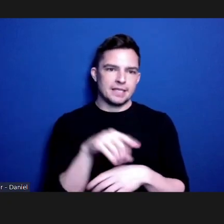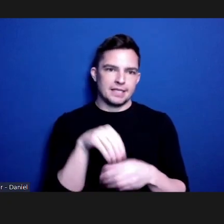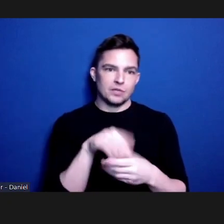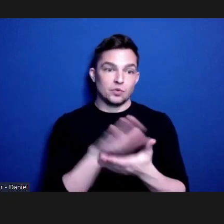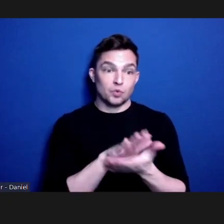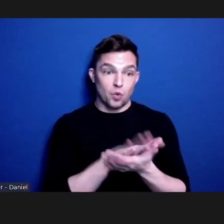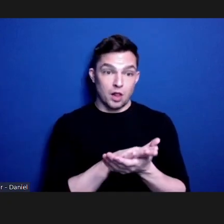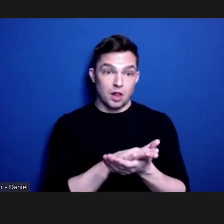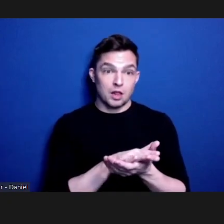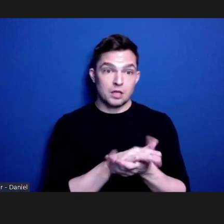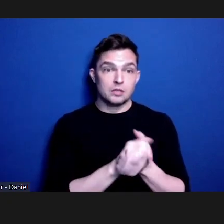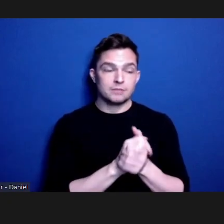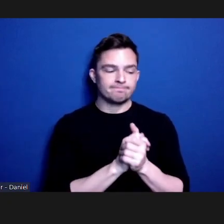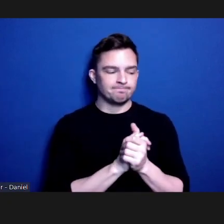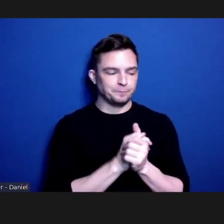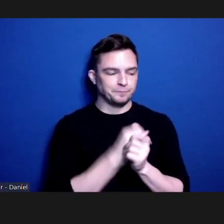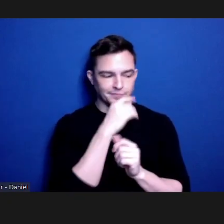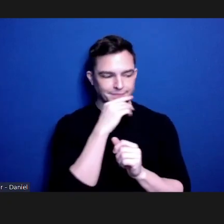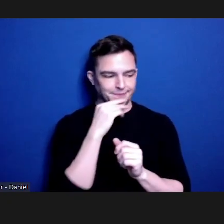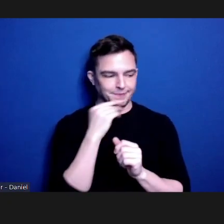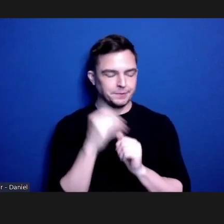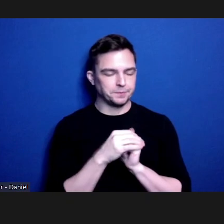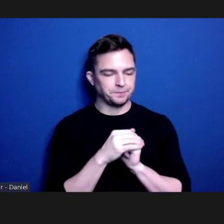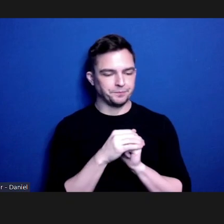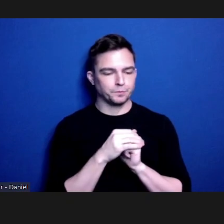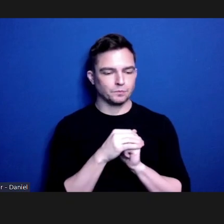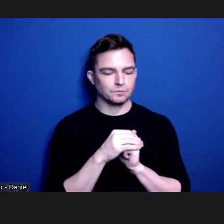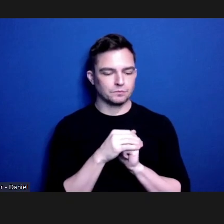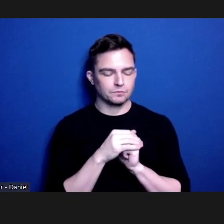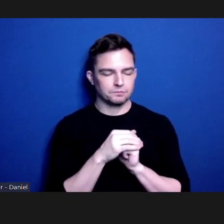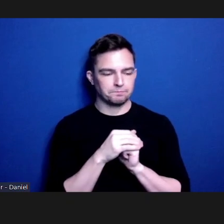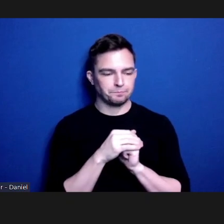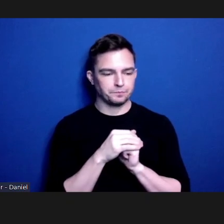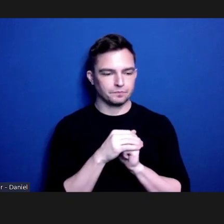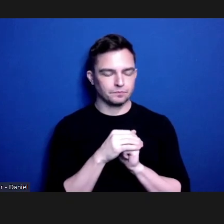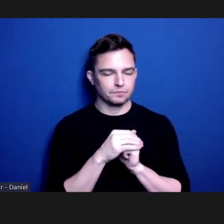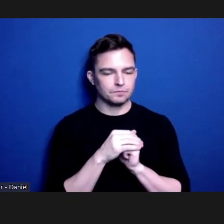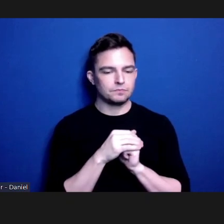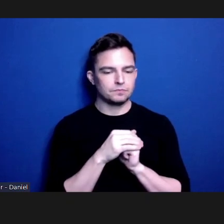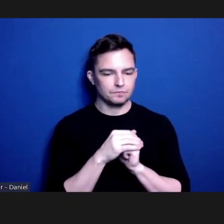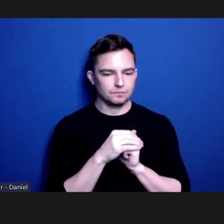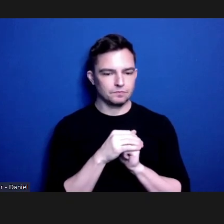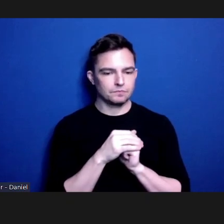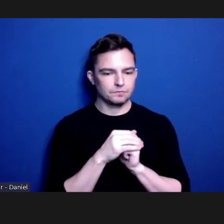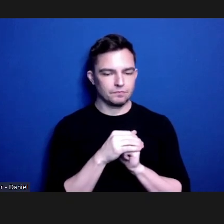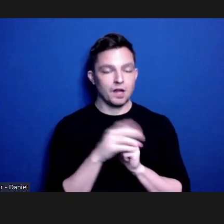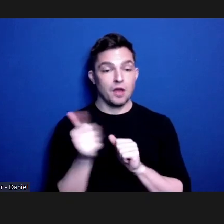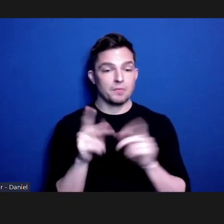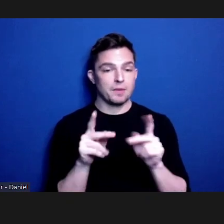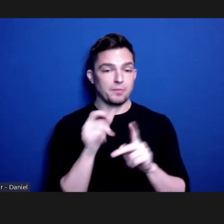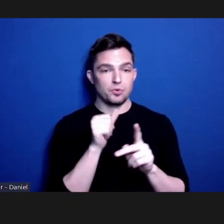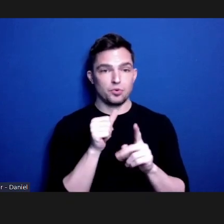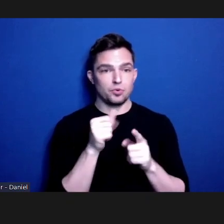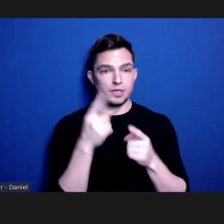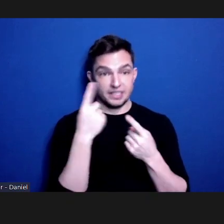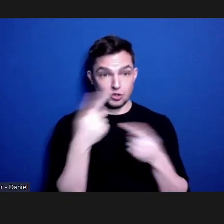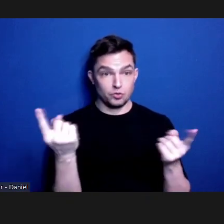And other folks who do not share that position, and myself, I do not share that position,